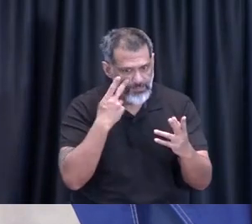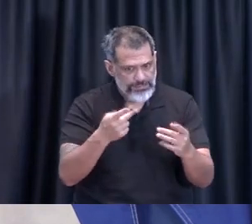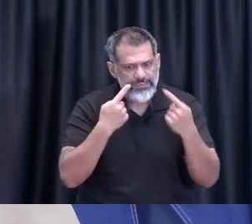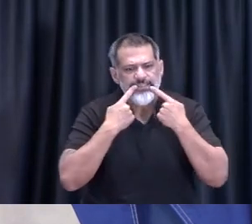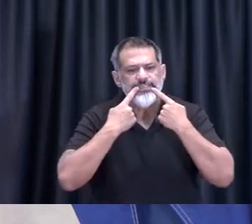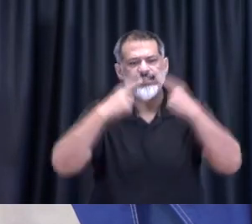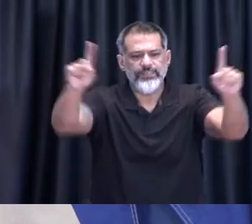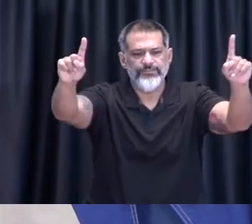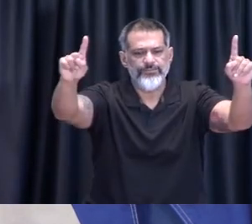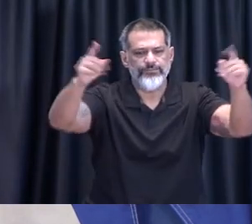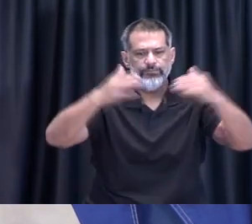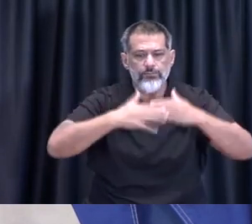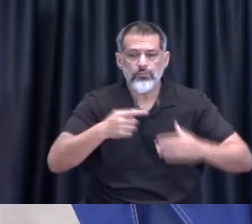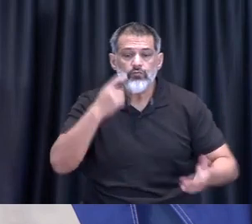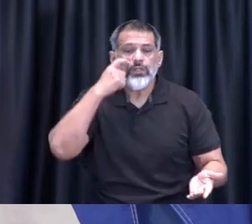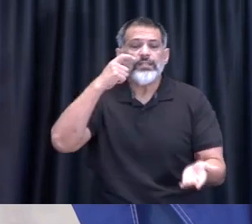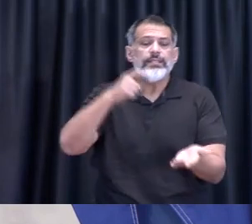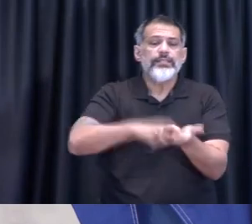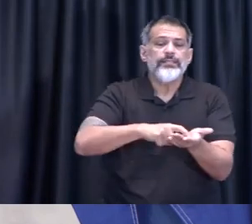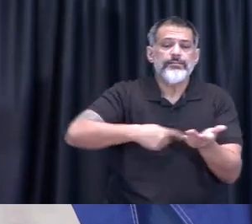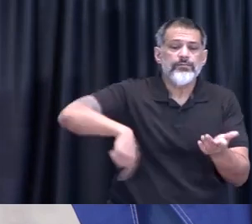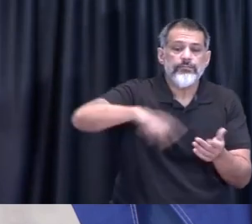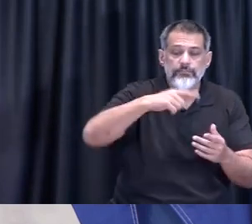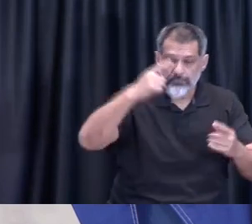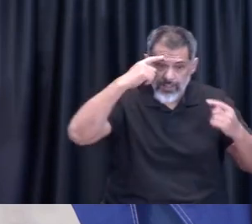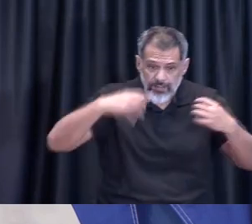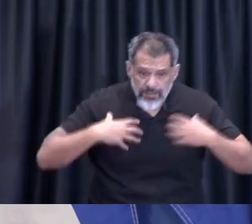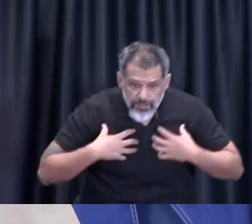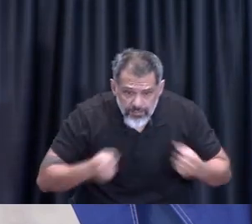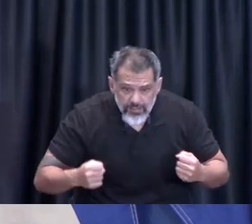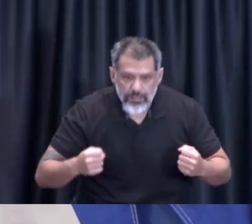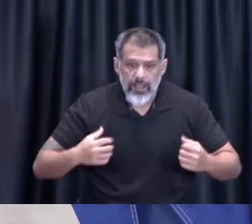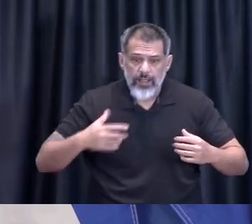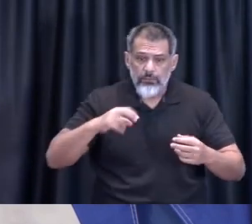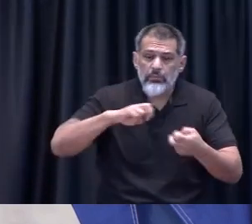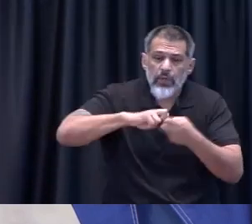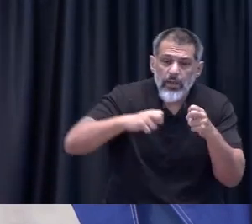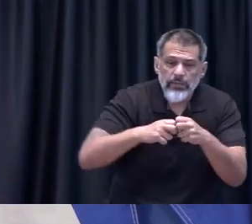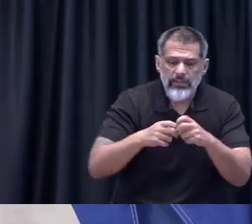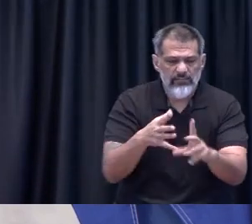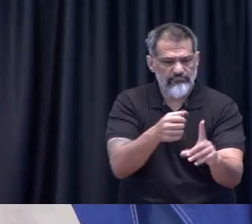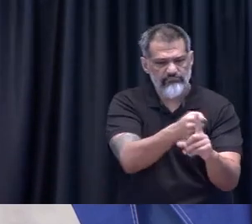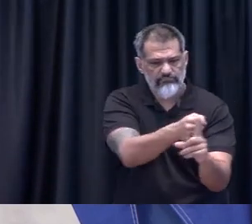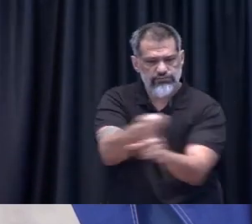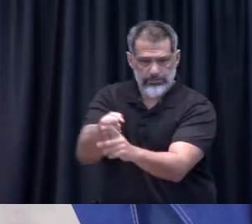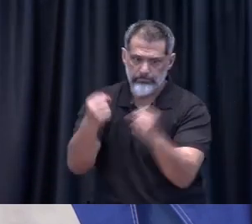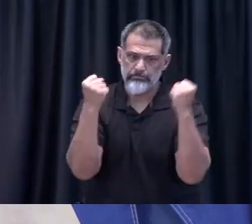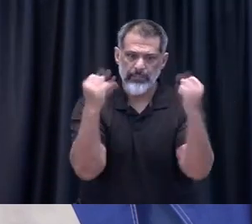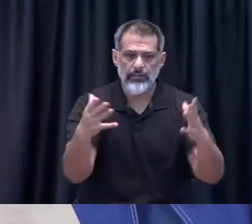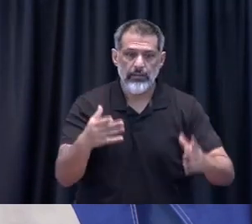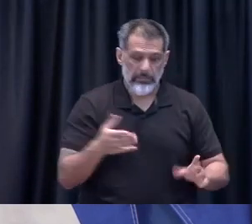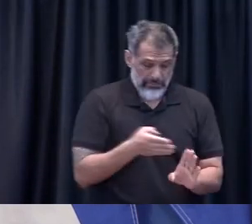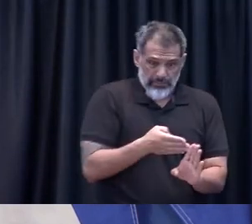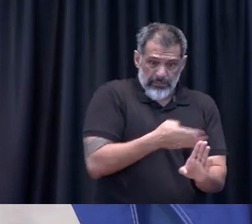terrible toll that mental illness takes on many fronts. I want to thank Chief Pegg in advance of his remarks today for delivering an